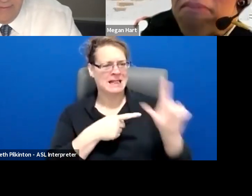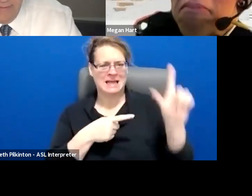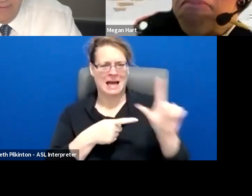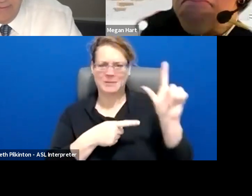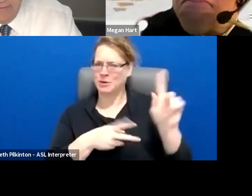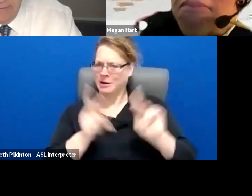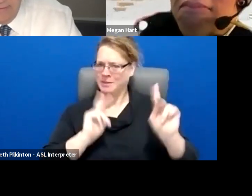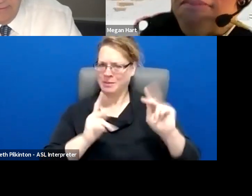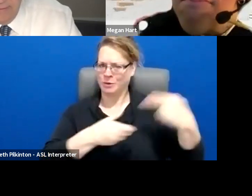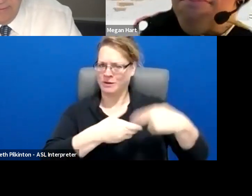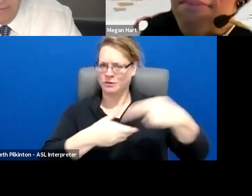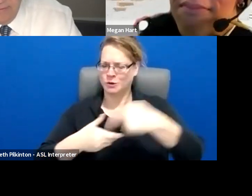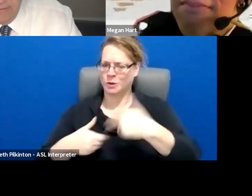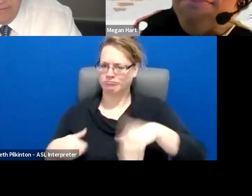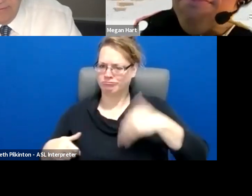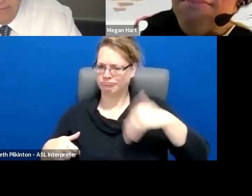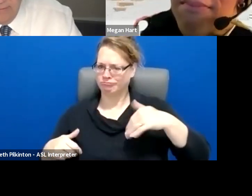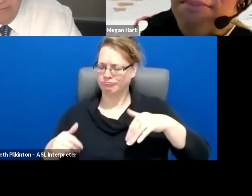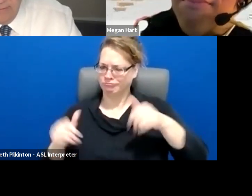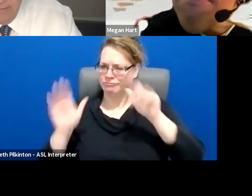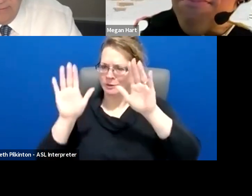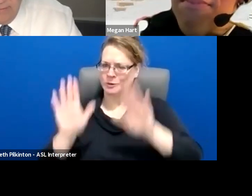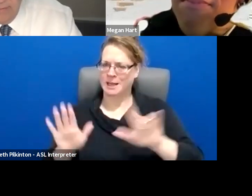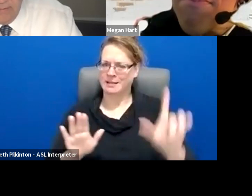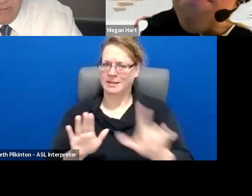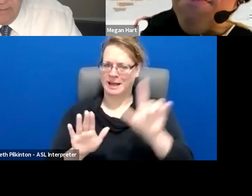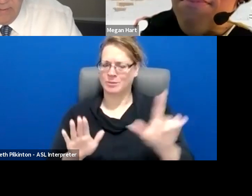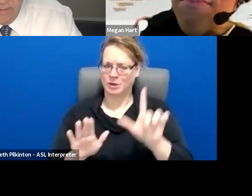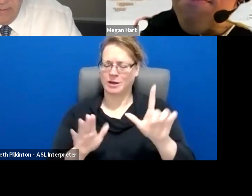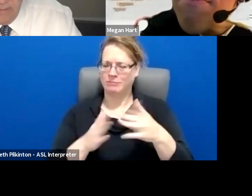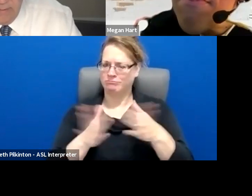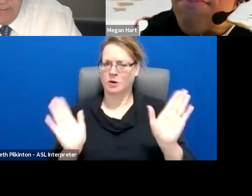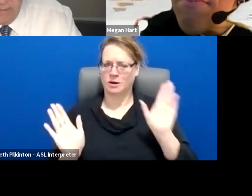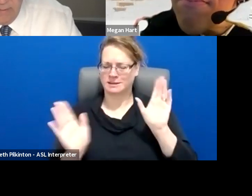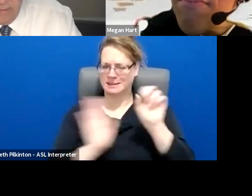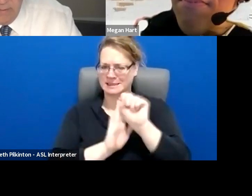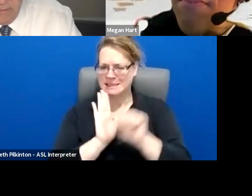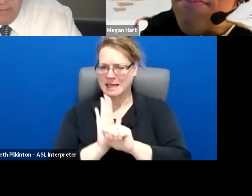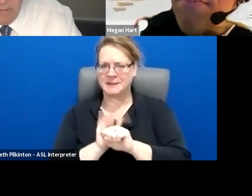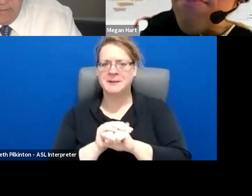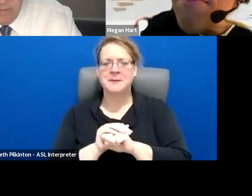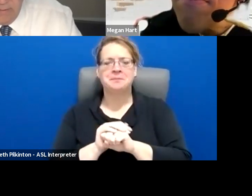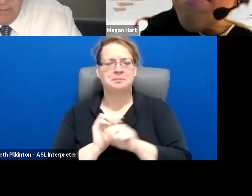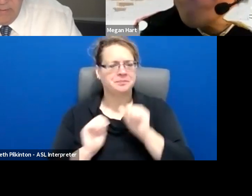I know we have a lot of businesses here.